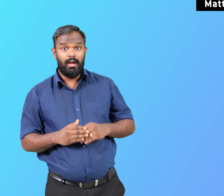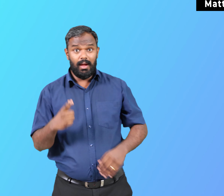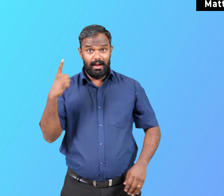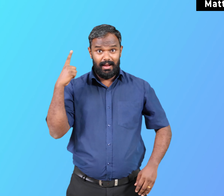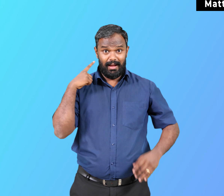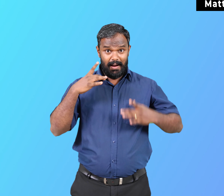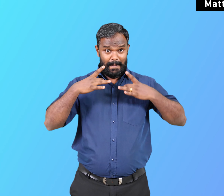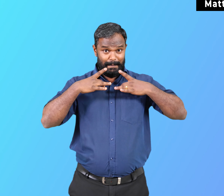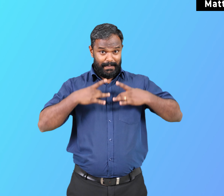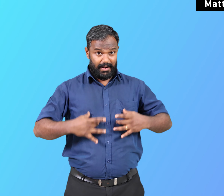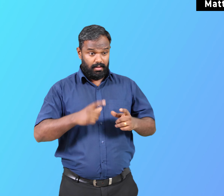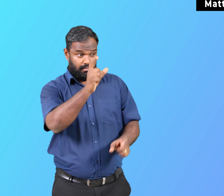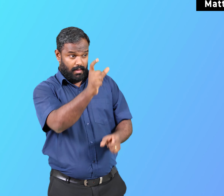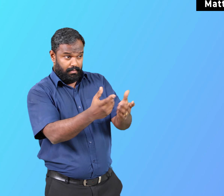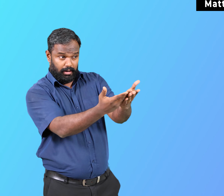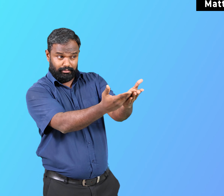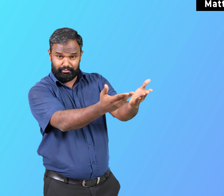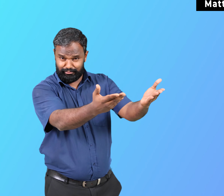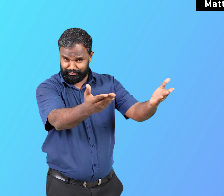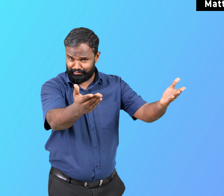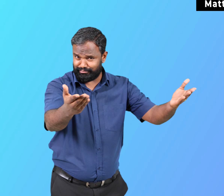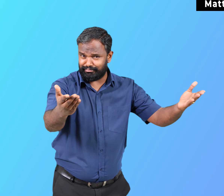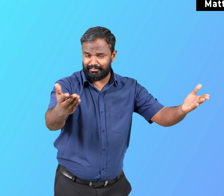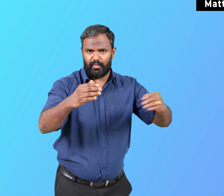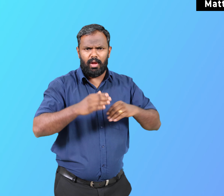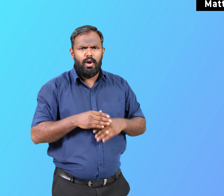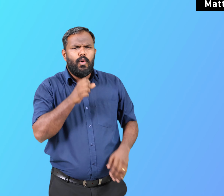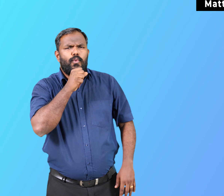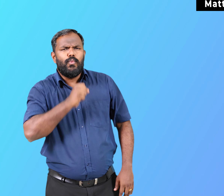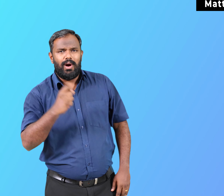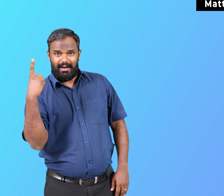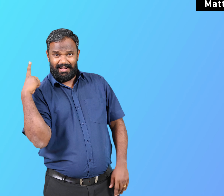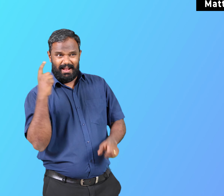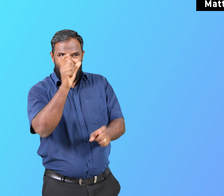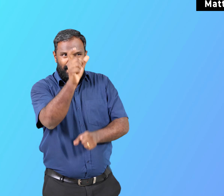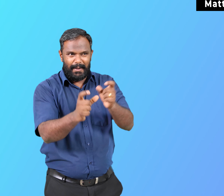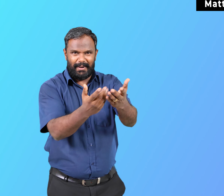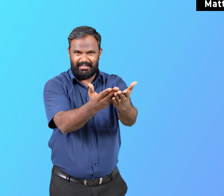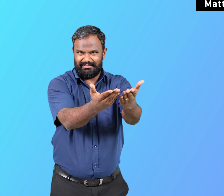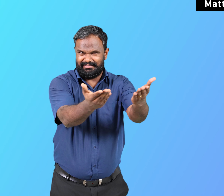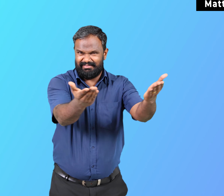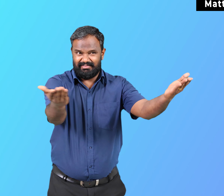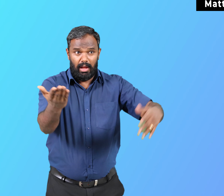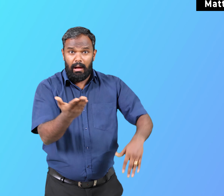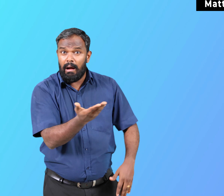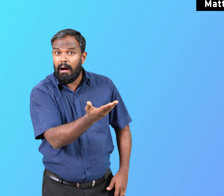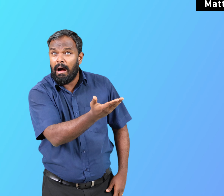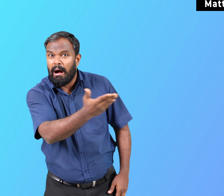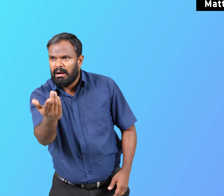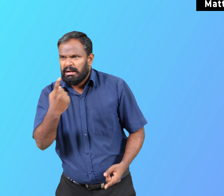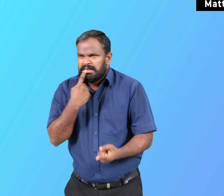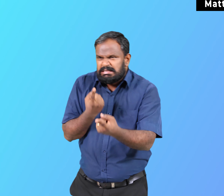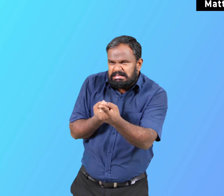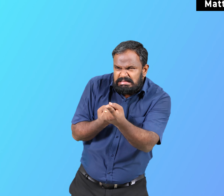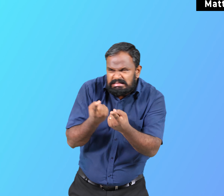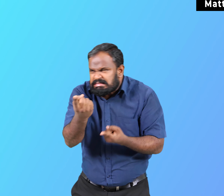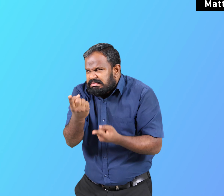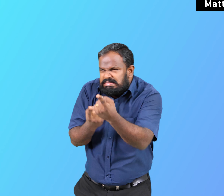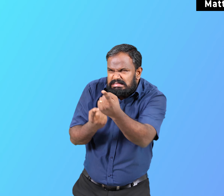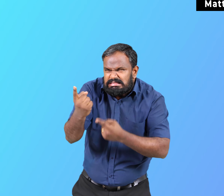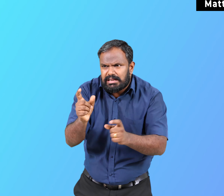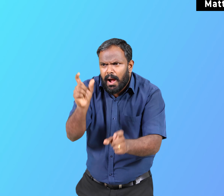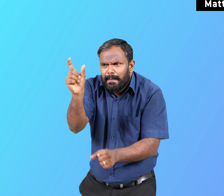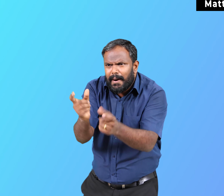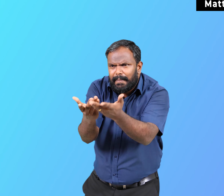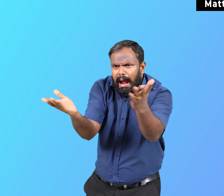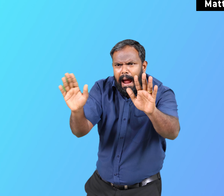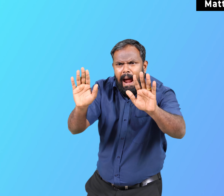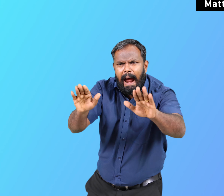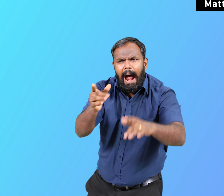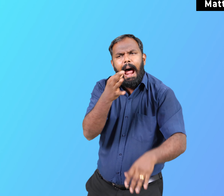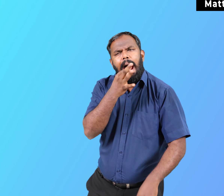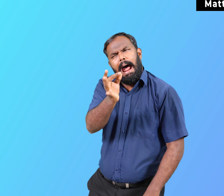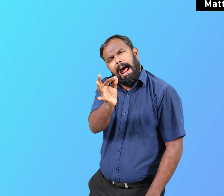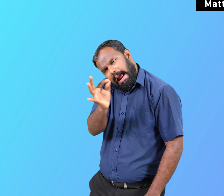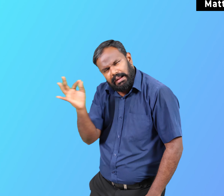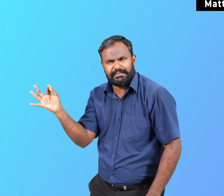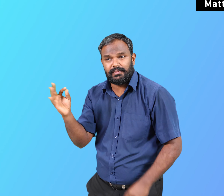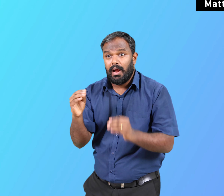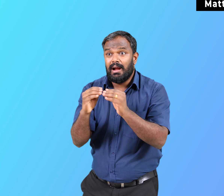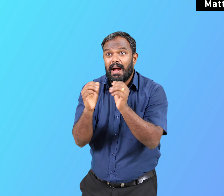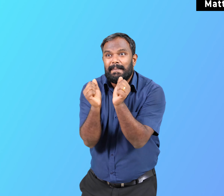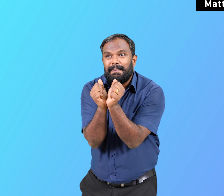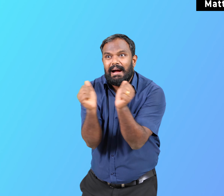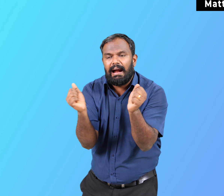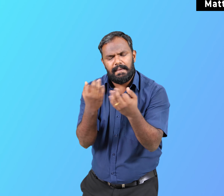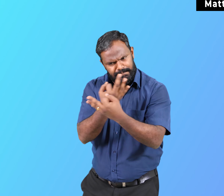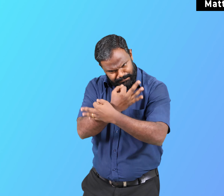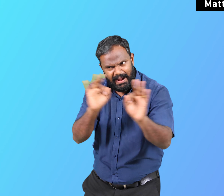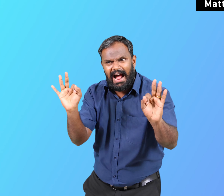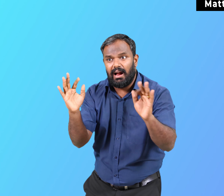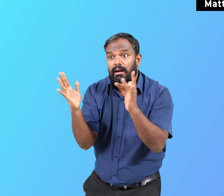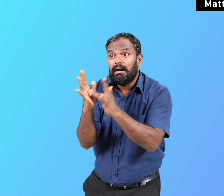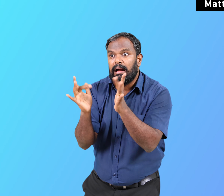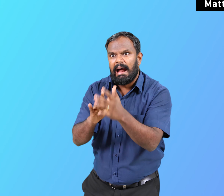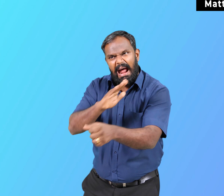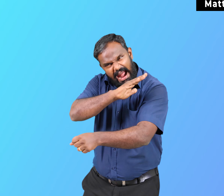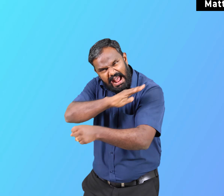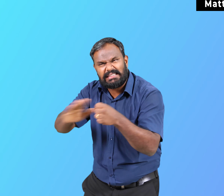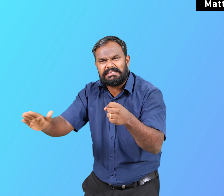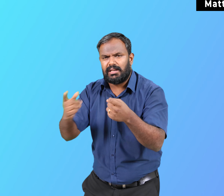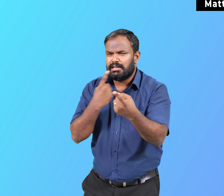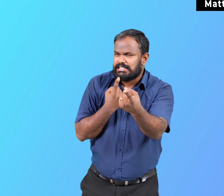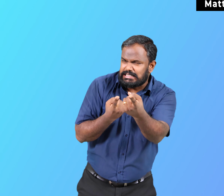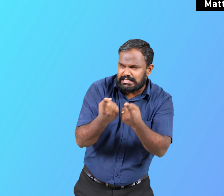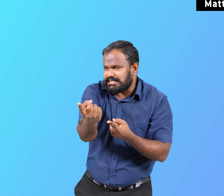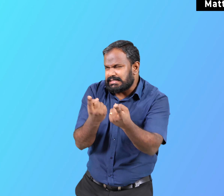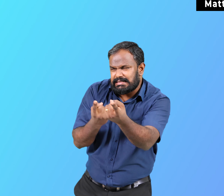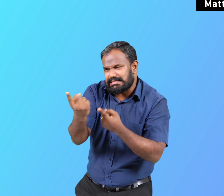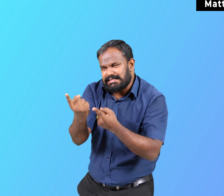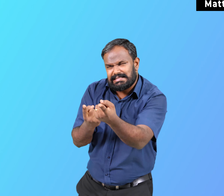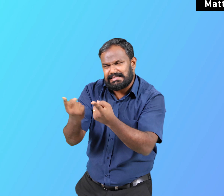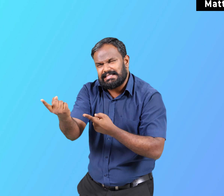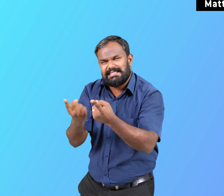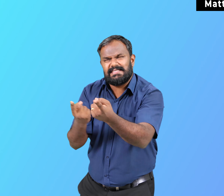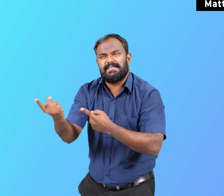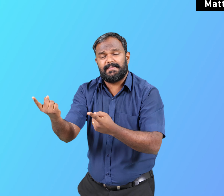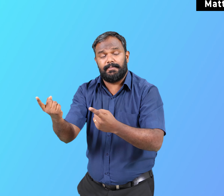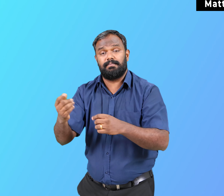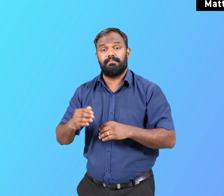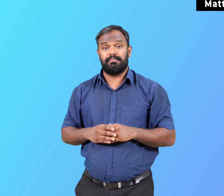But the leading priests and older leaders told the people to ask for Barabbas to be set free and for Jesus to be killed.